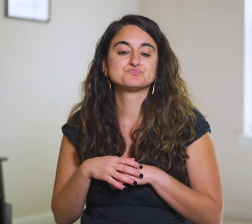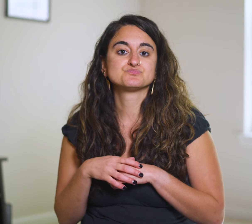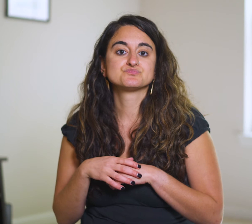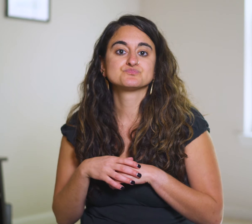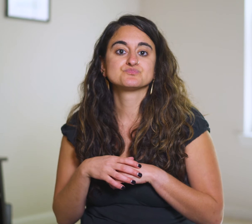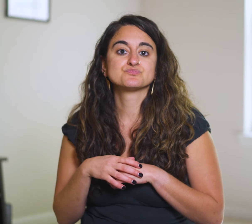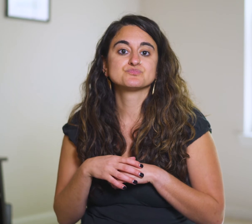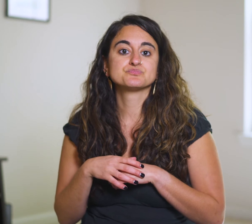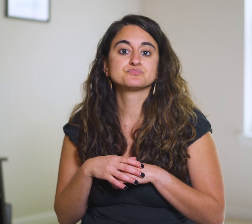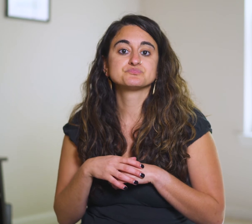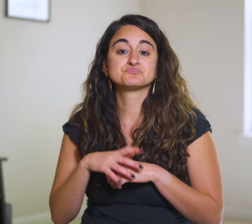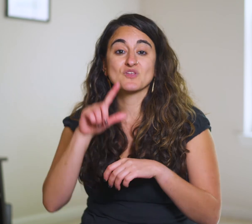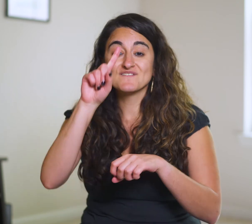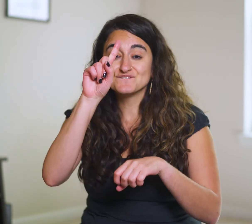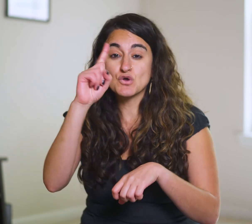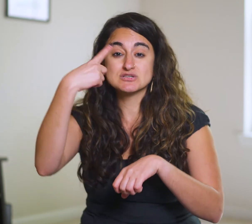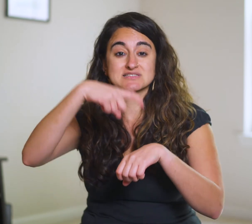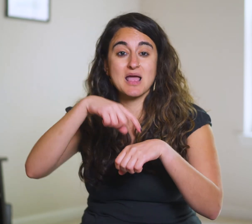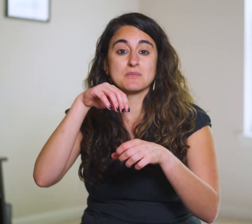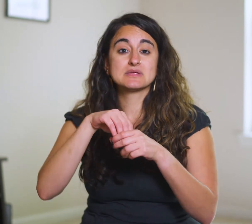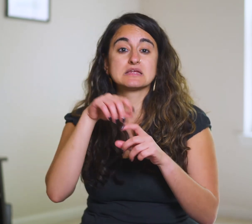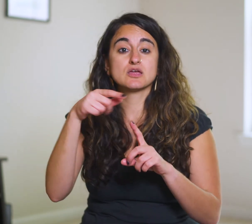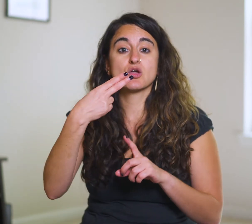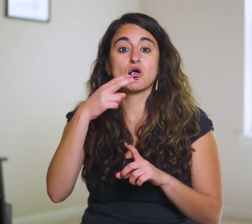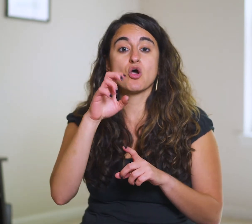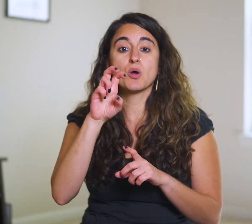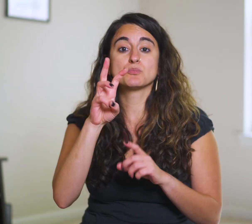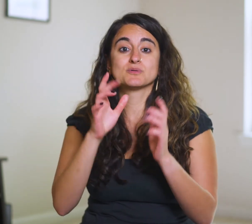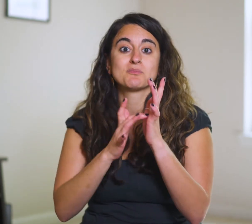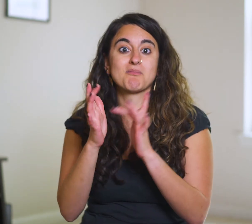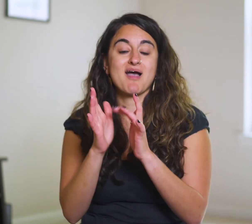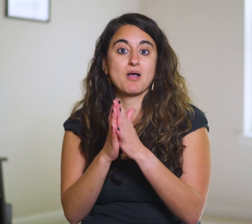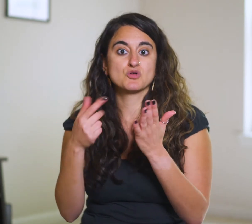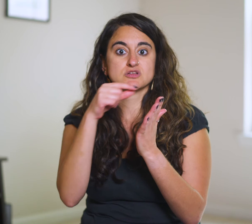Then, for the first time in the Hebrew Bible,